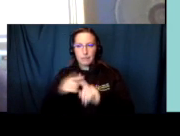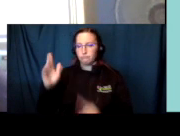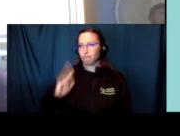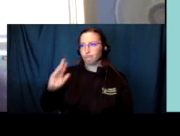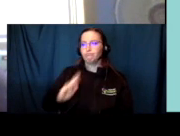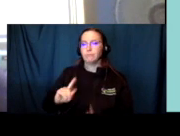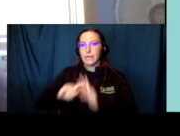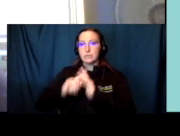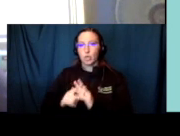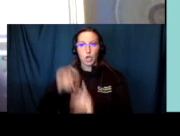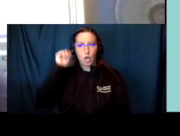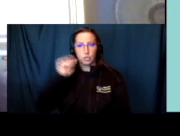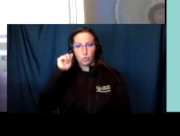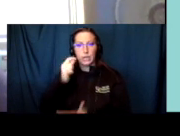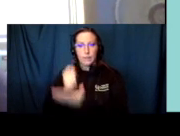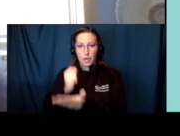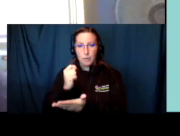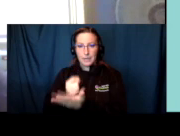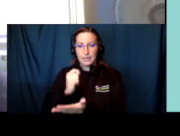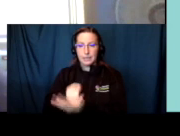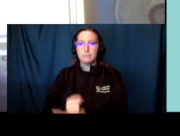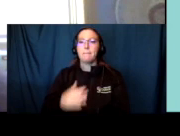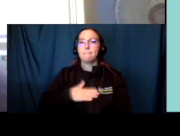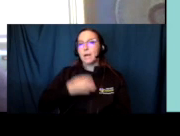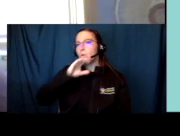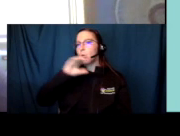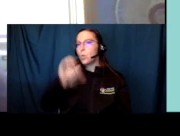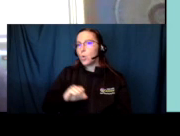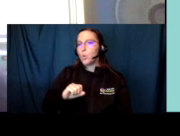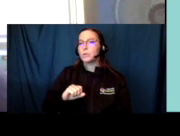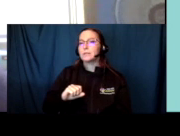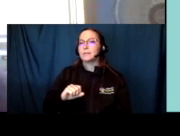on my old guides that I would read books on and watch videos on